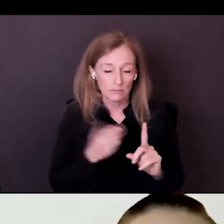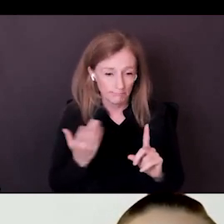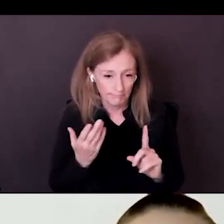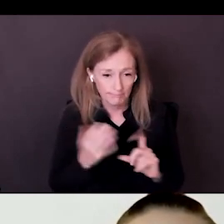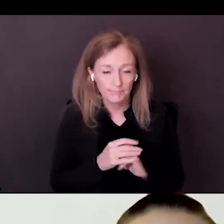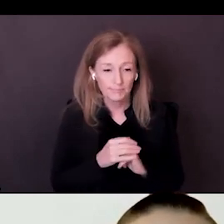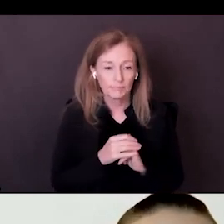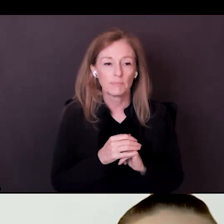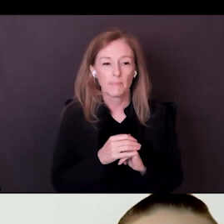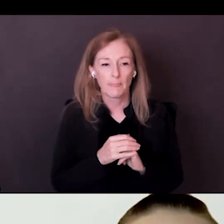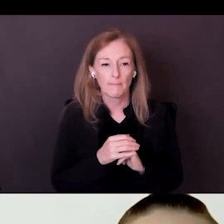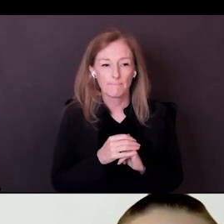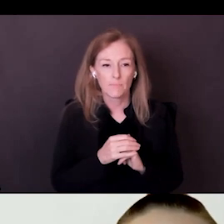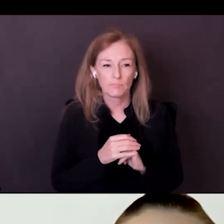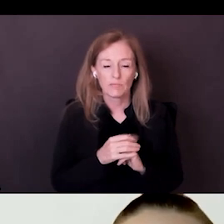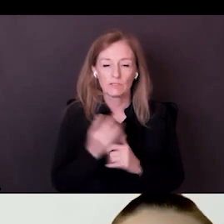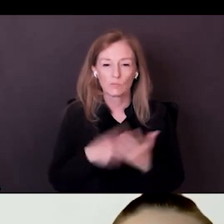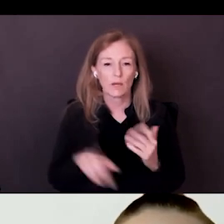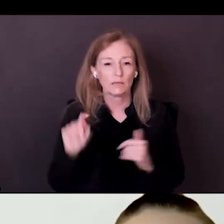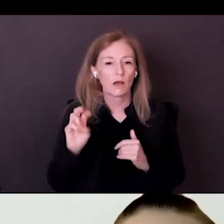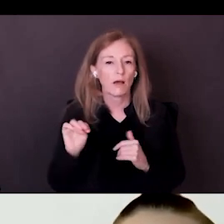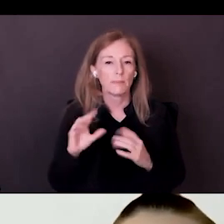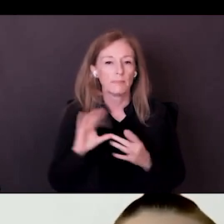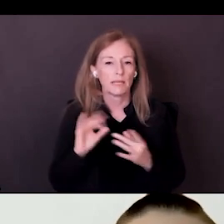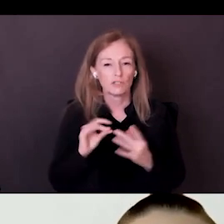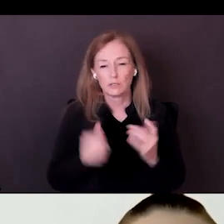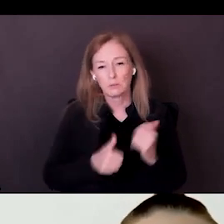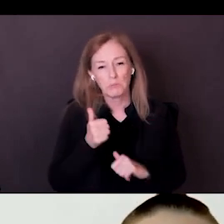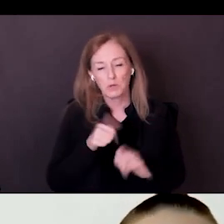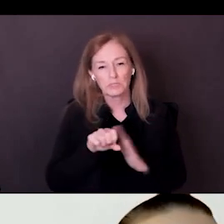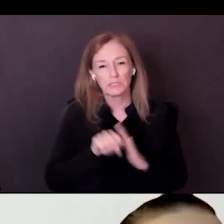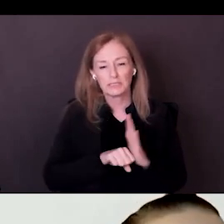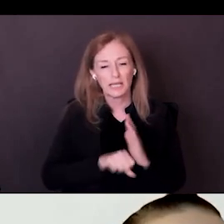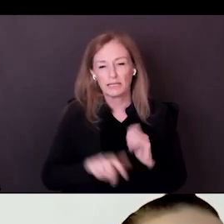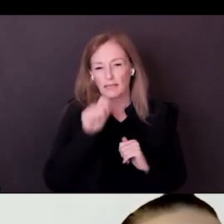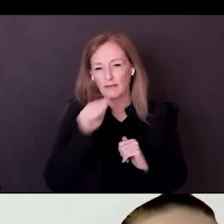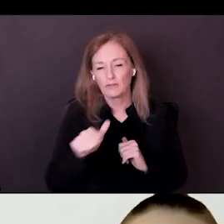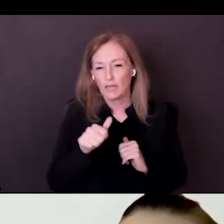IS MOST STATES HAVE NOT TAPPED INTO THIS OPTION AND WE DON'T